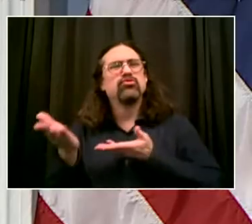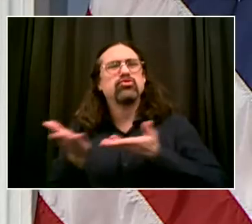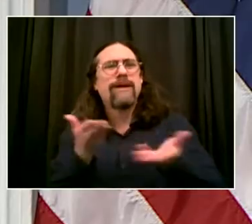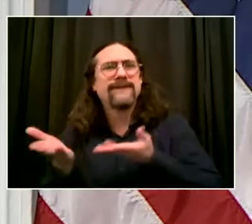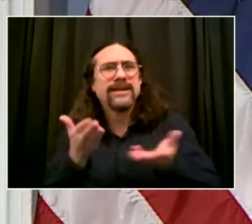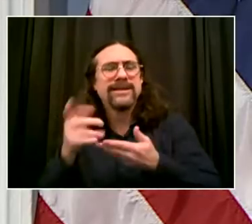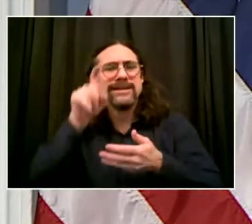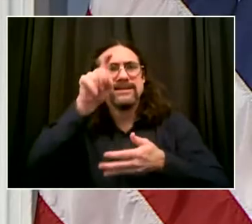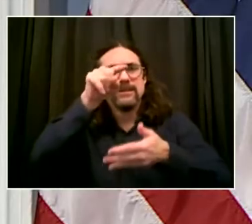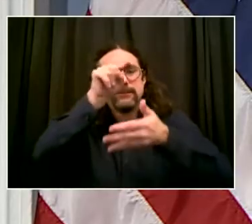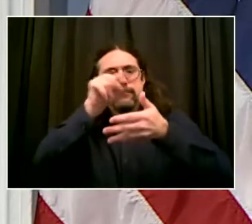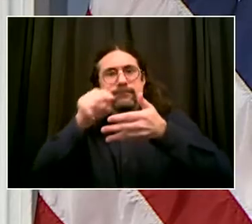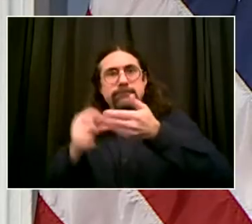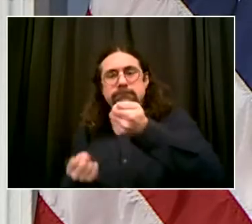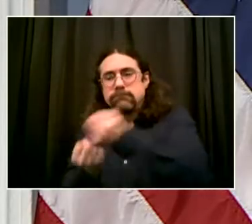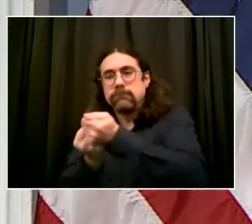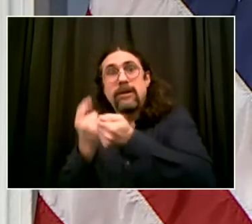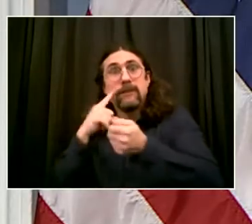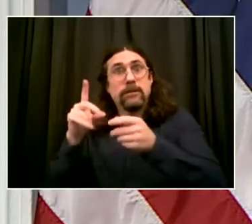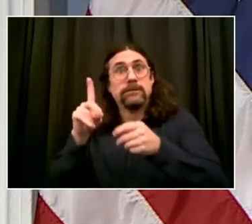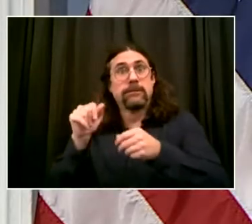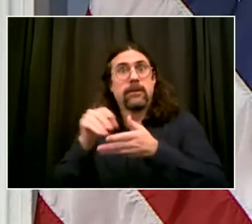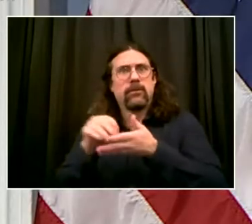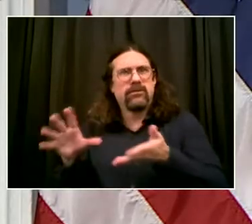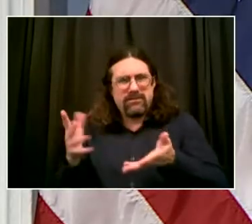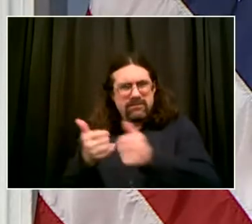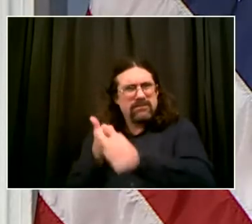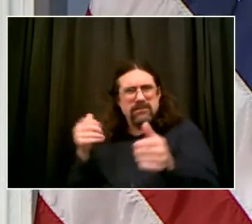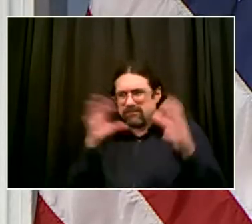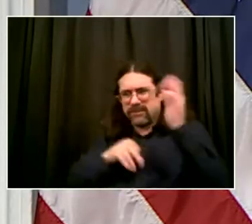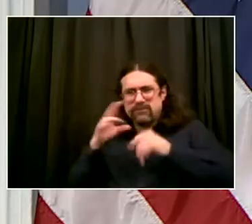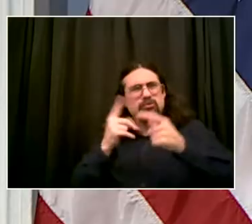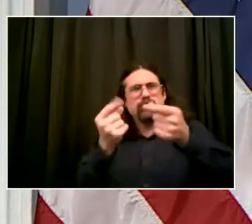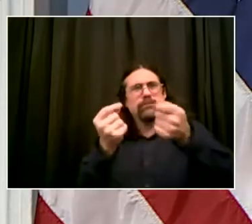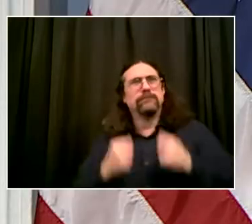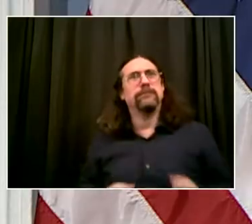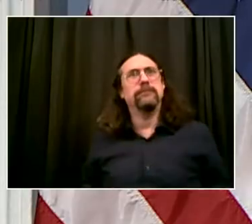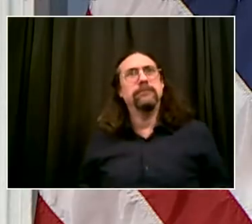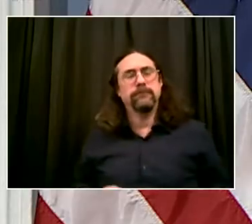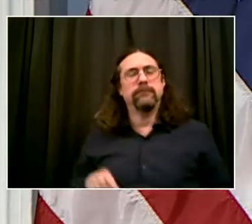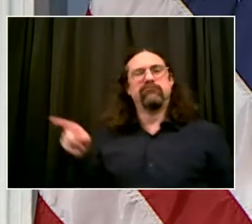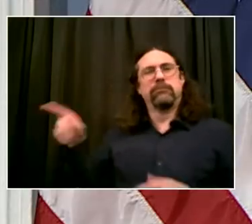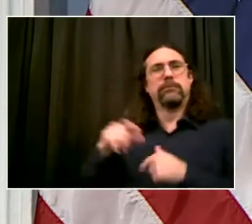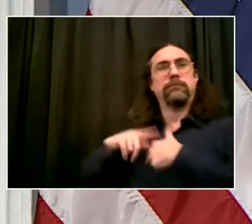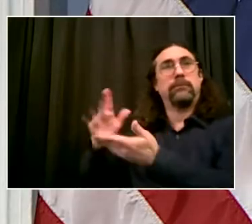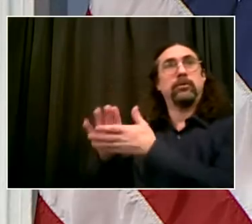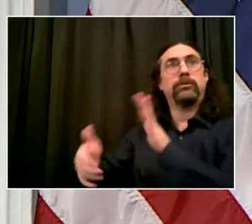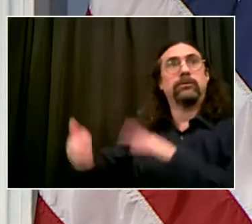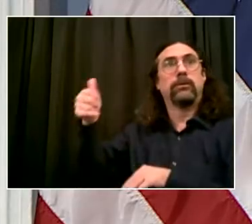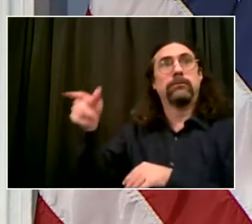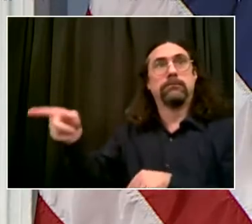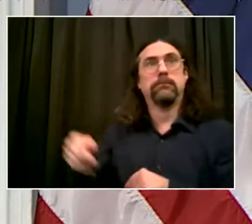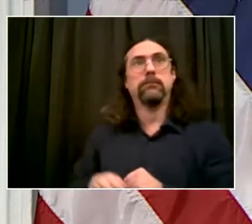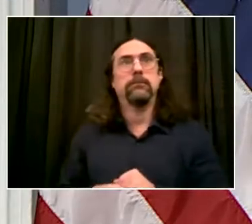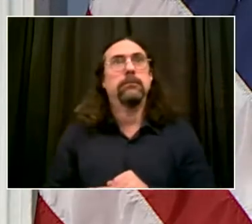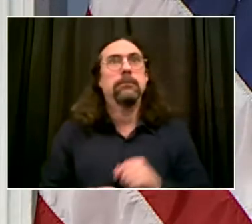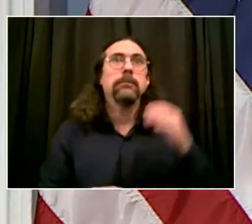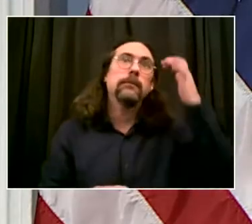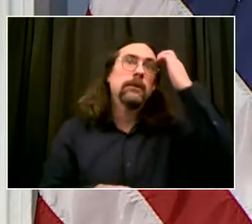PLAN ABOUT THAT BUT I BELIEVE THAT IS MANDATED? YES, GO AHEAD CHANCELLOR. IS NOT PART OF THIS PLAN BECAUSE IT'S